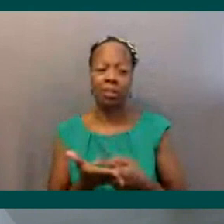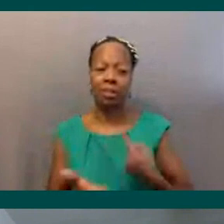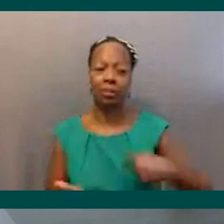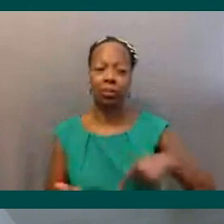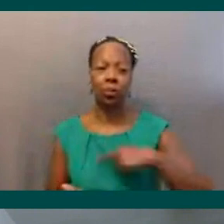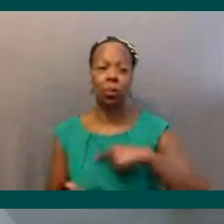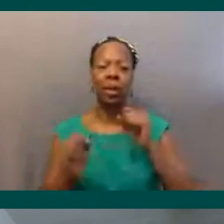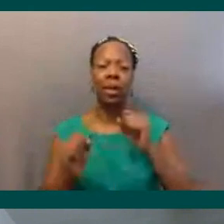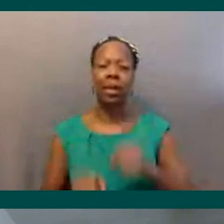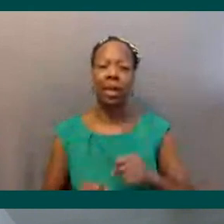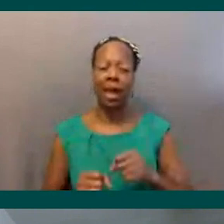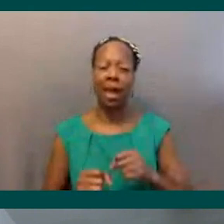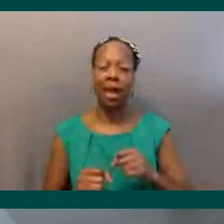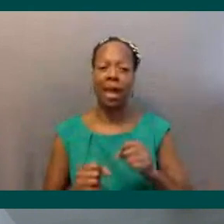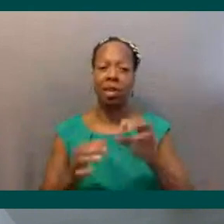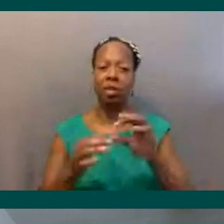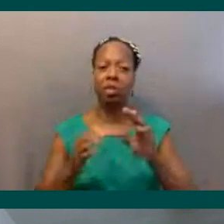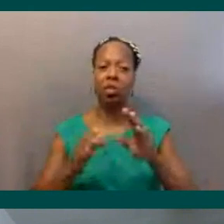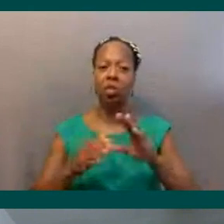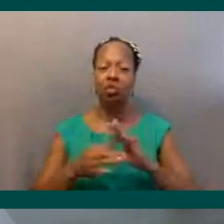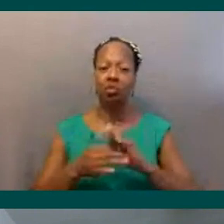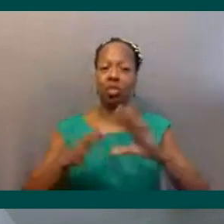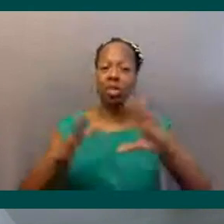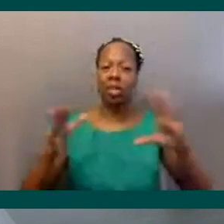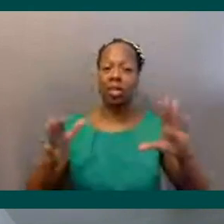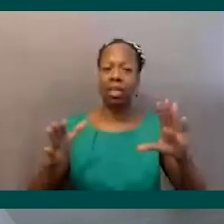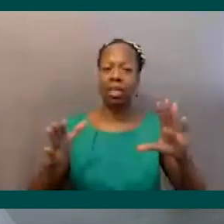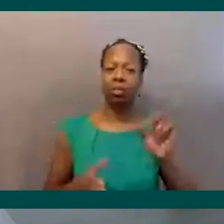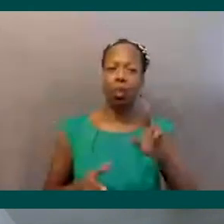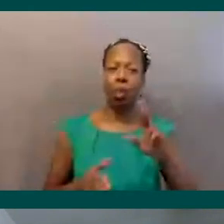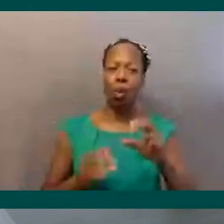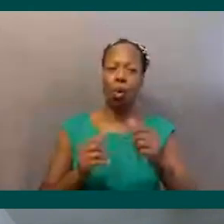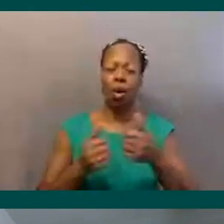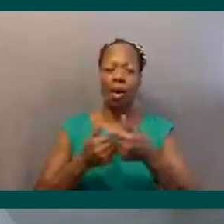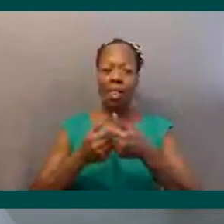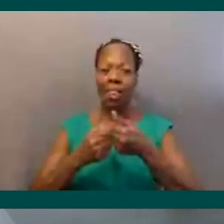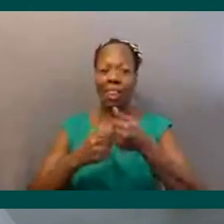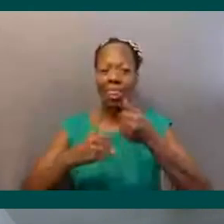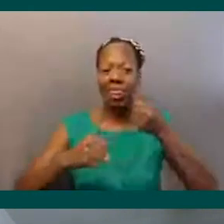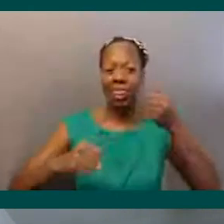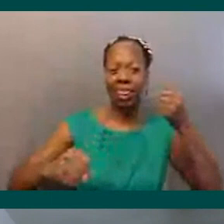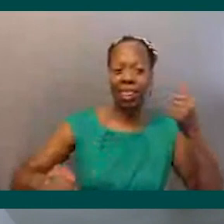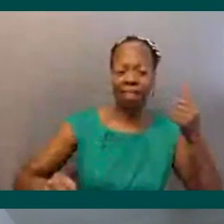We can also sometimes transfer muscles that are pulling too much in the wrong direction,